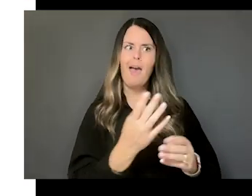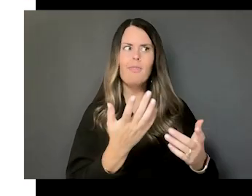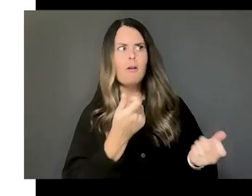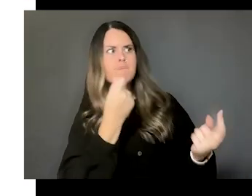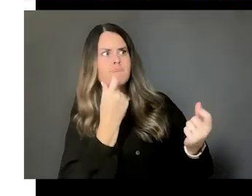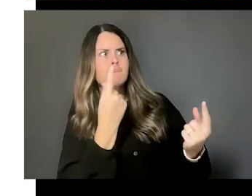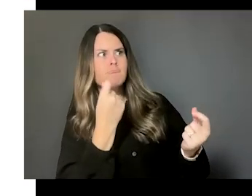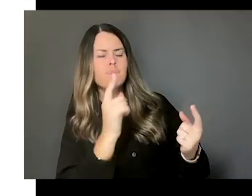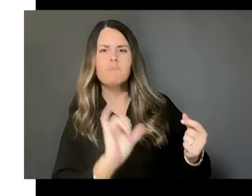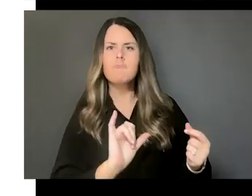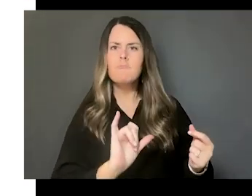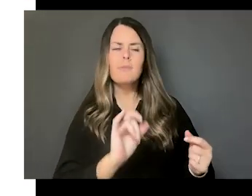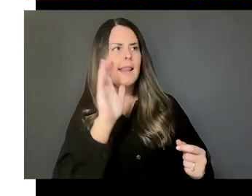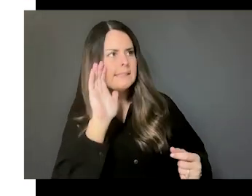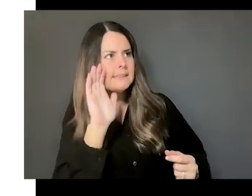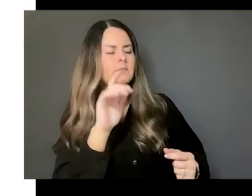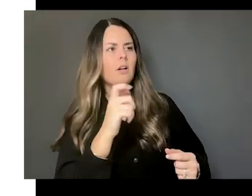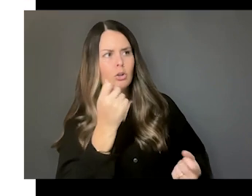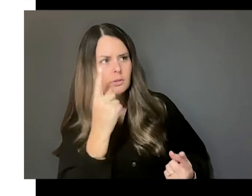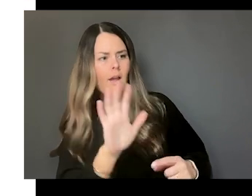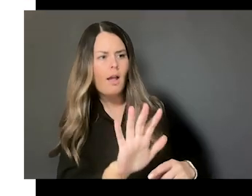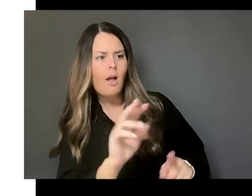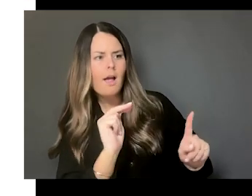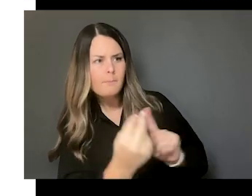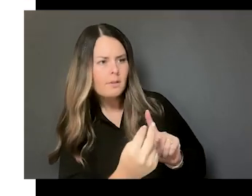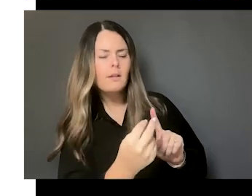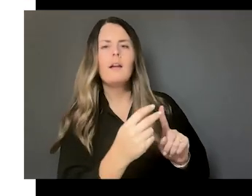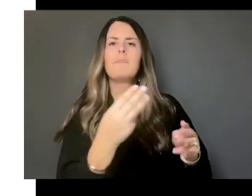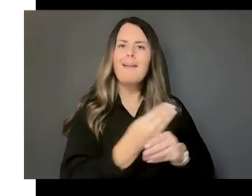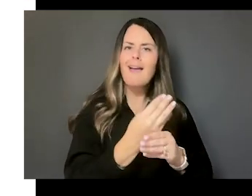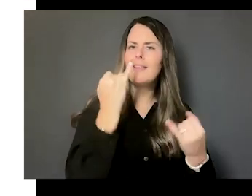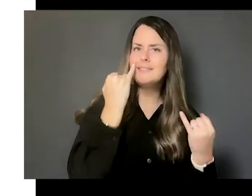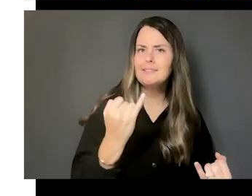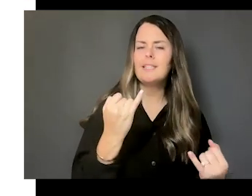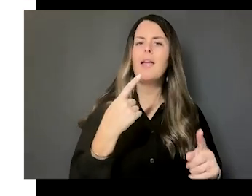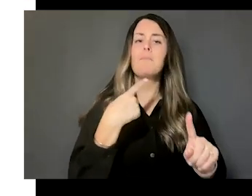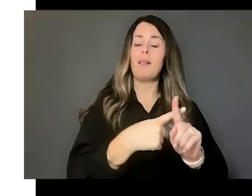listening to and observing students’ mathematical ideas, and referring to students’ ideas